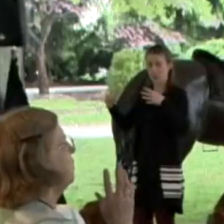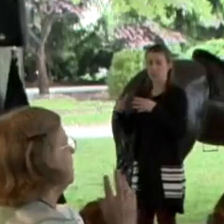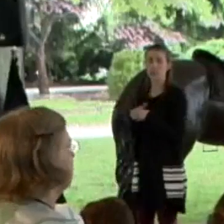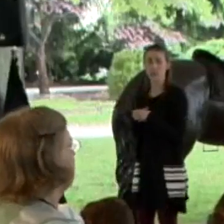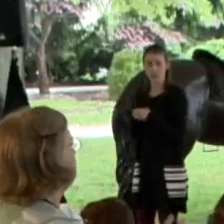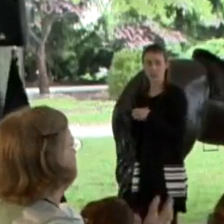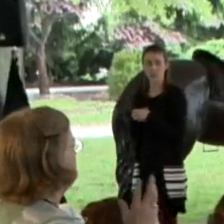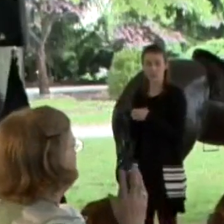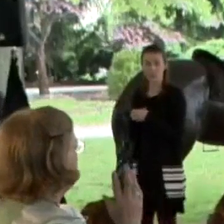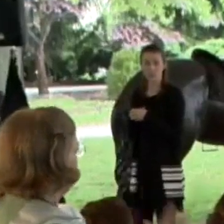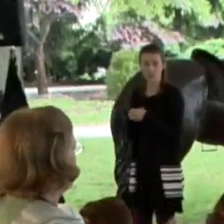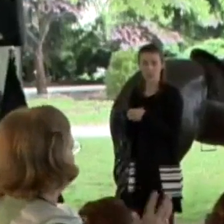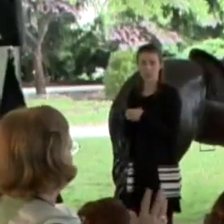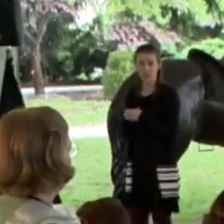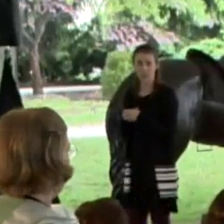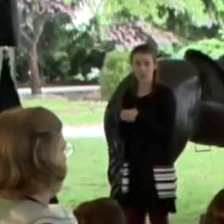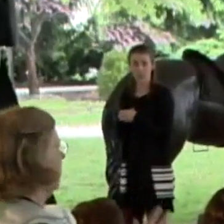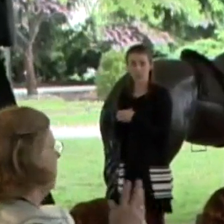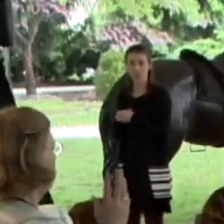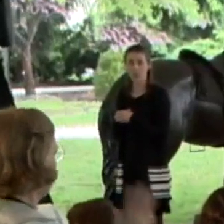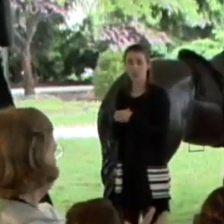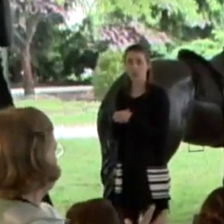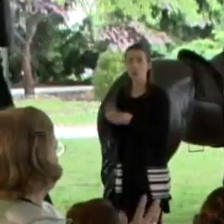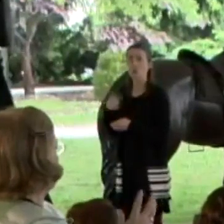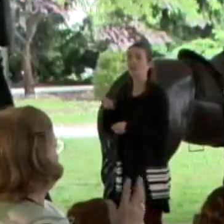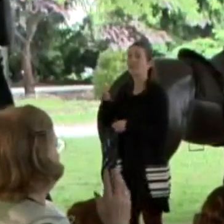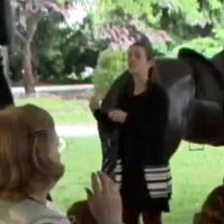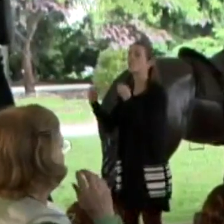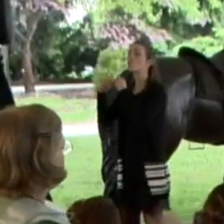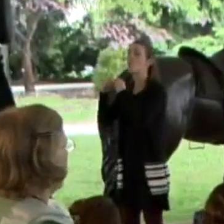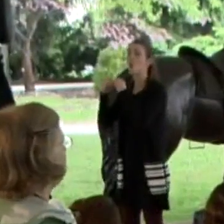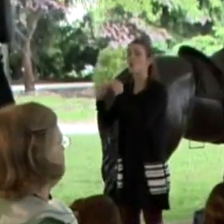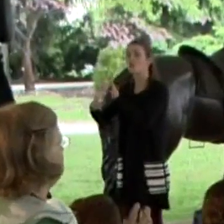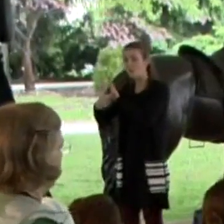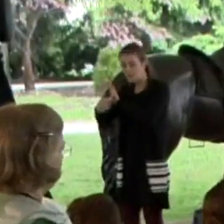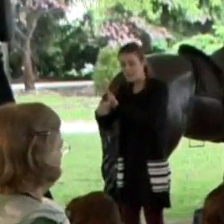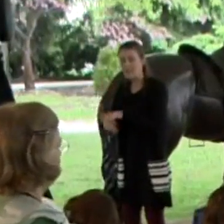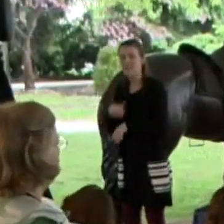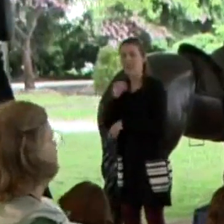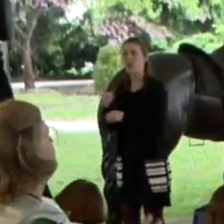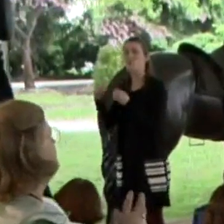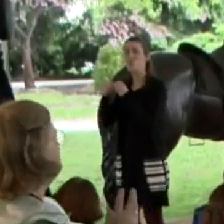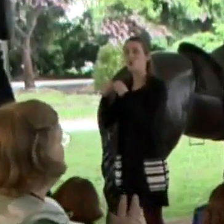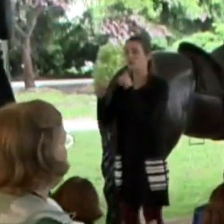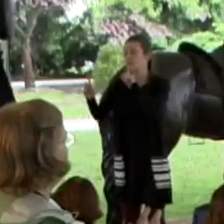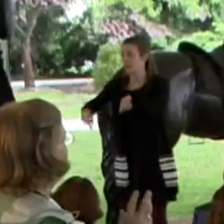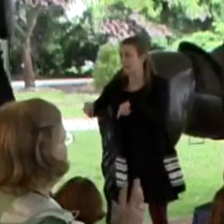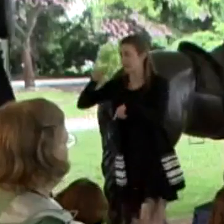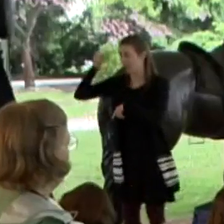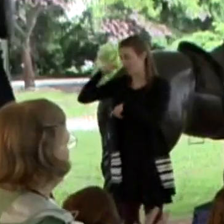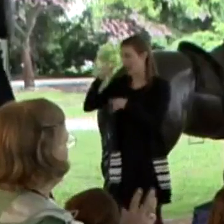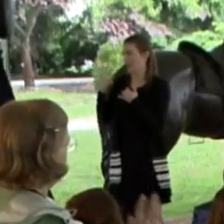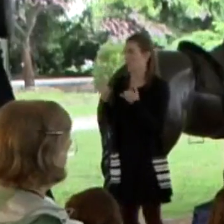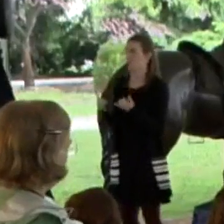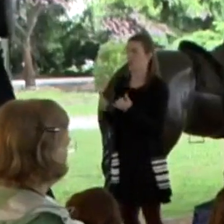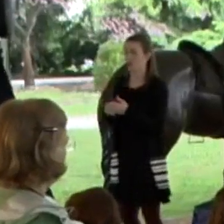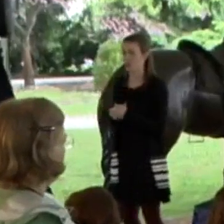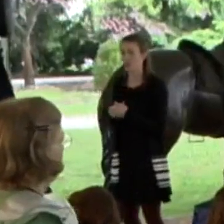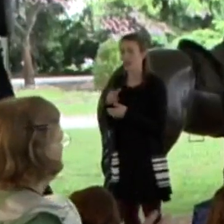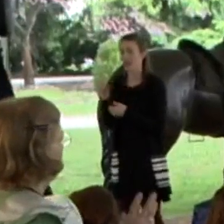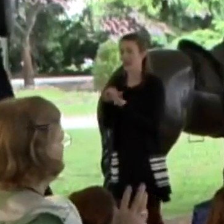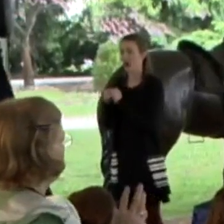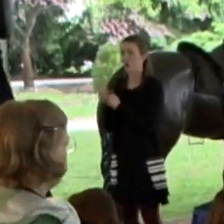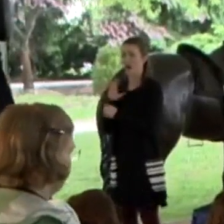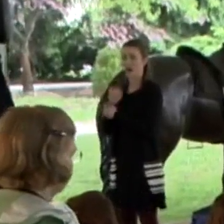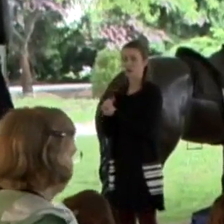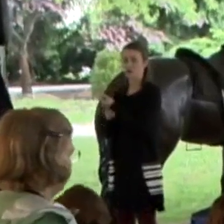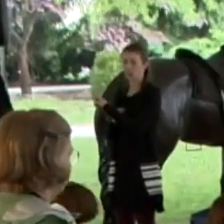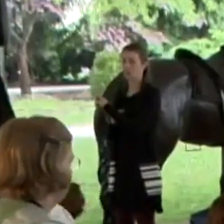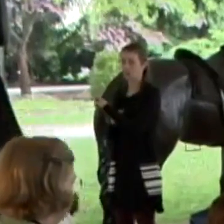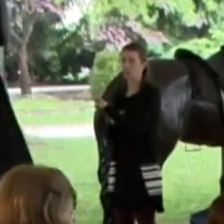82 CONSTITUTION HAS 40.